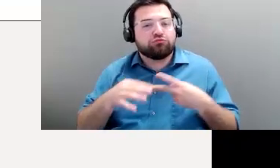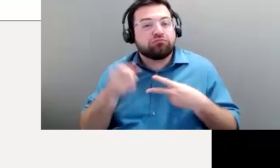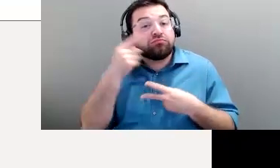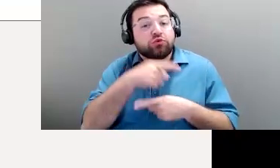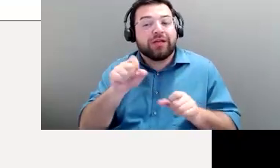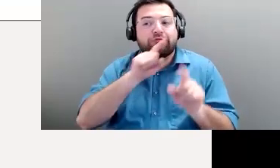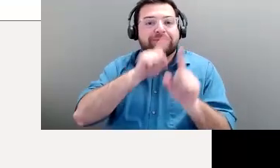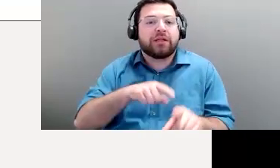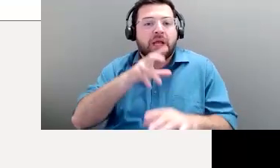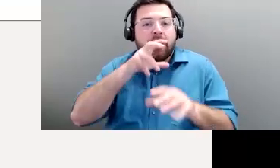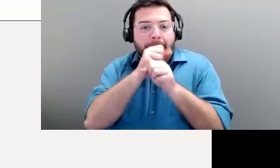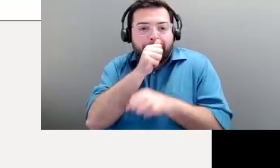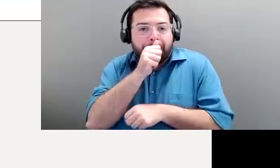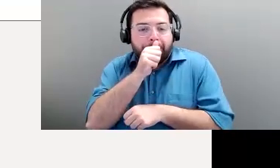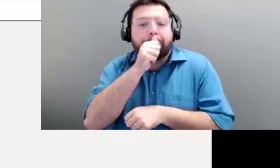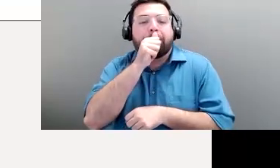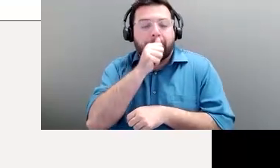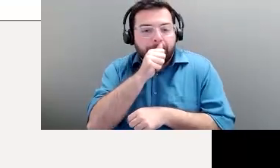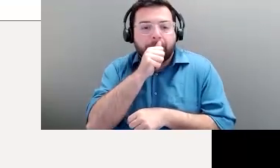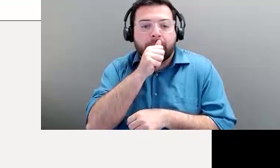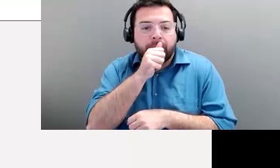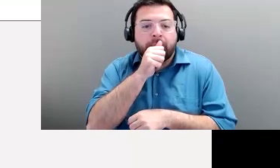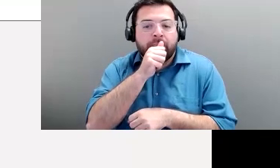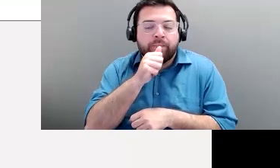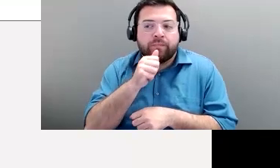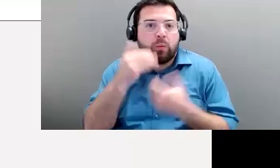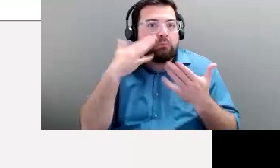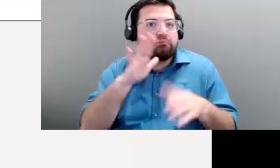And so again, using either one of these, you know, just to get feedback